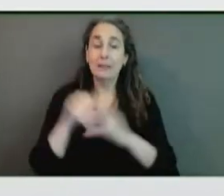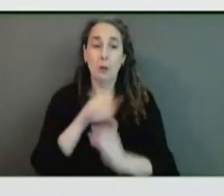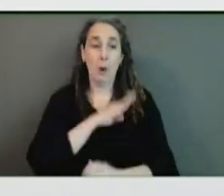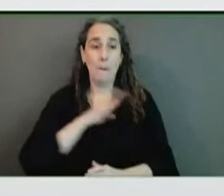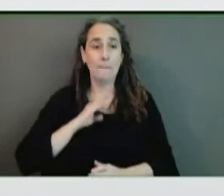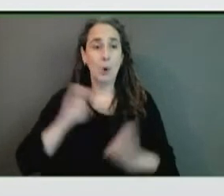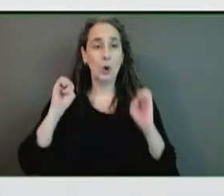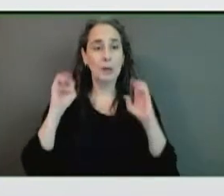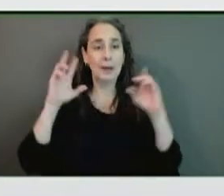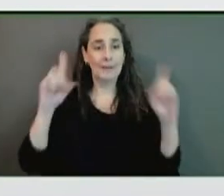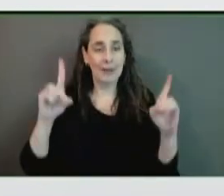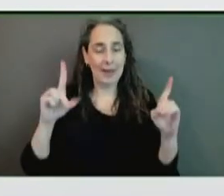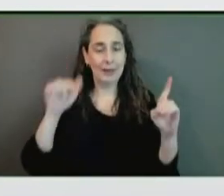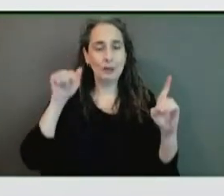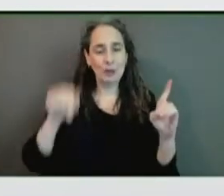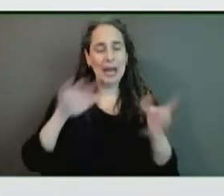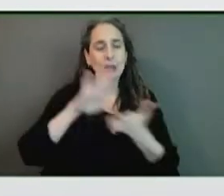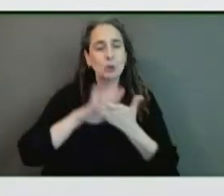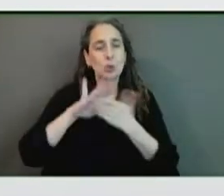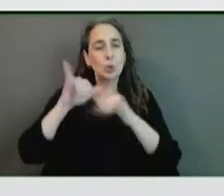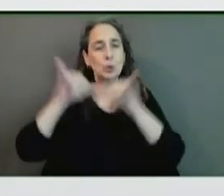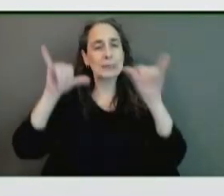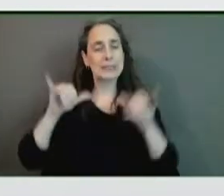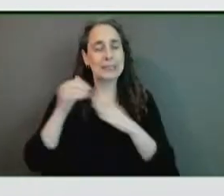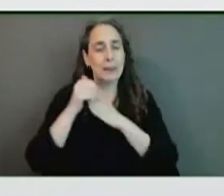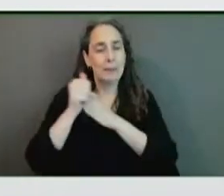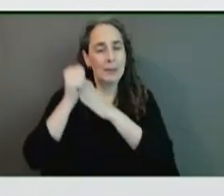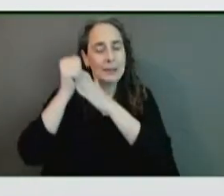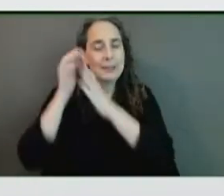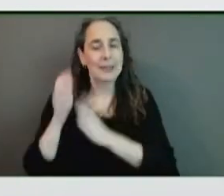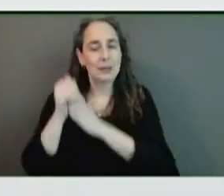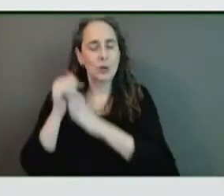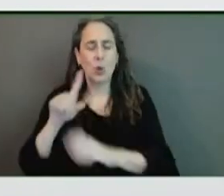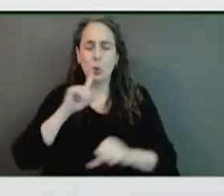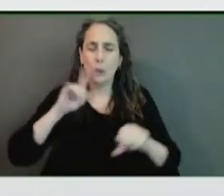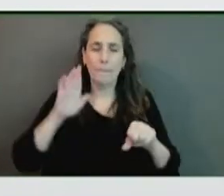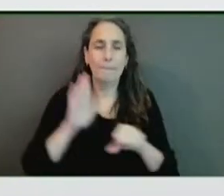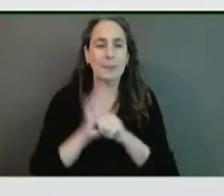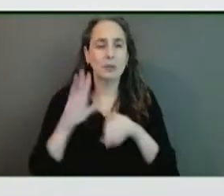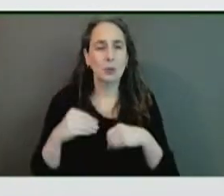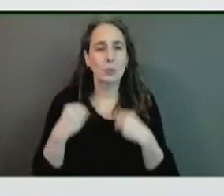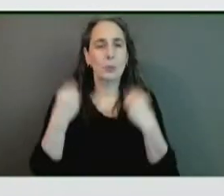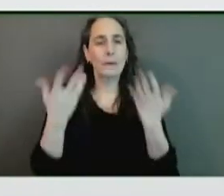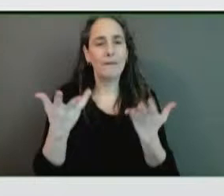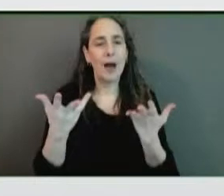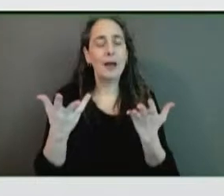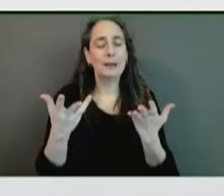upfront at all of us on the board of Education in school